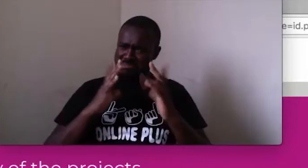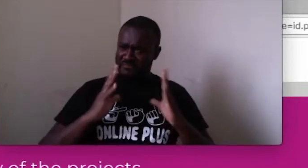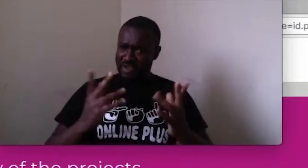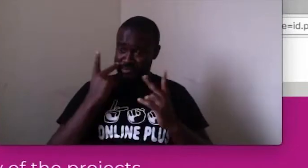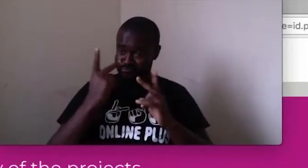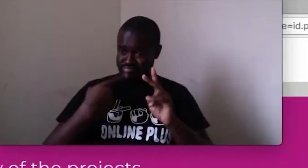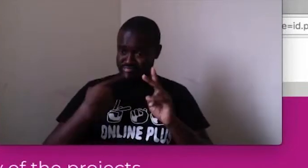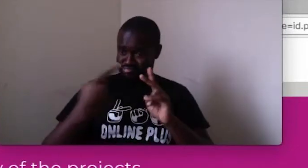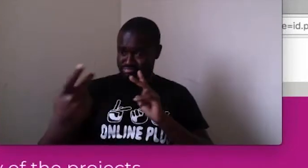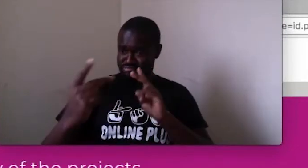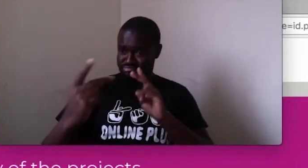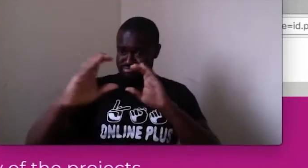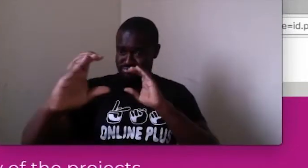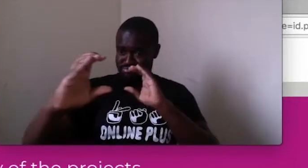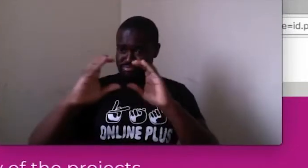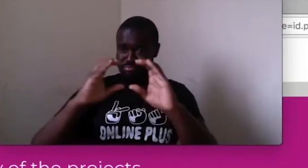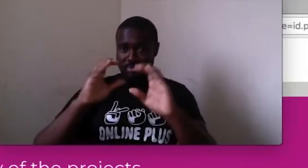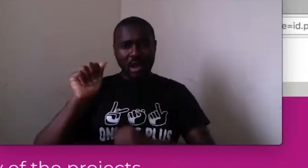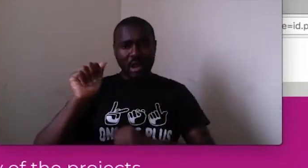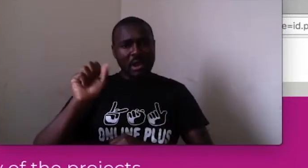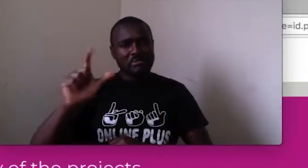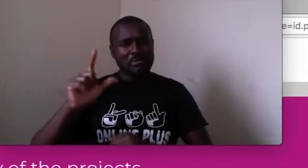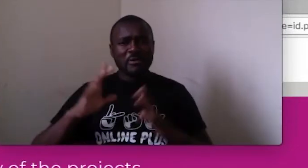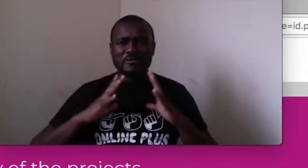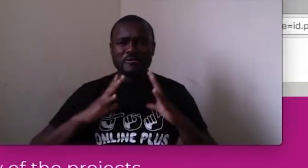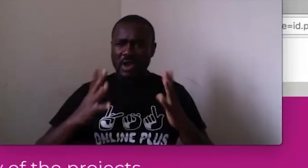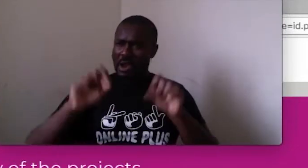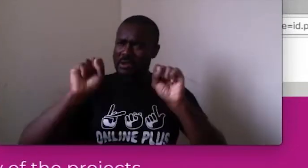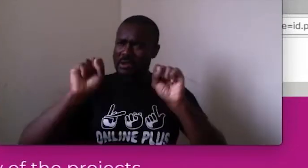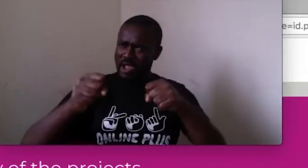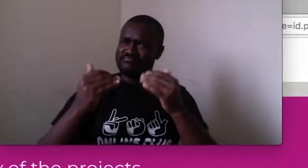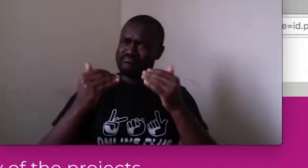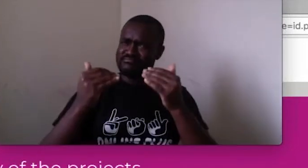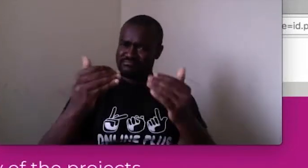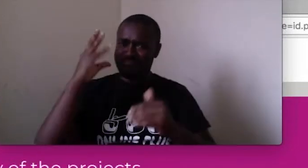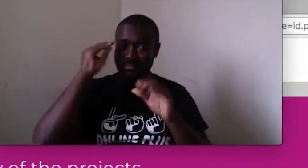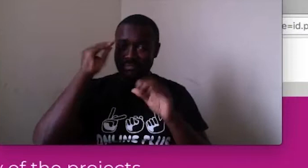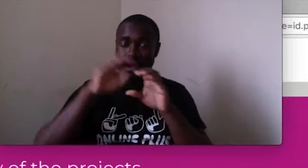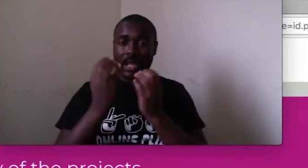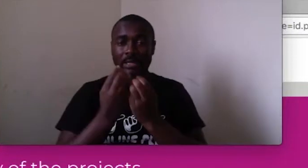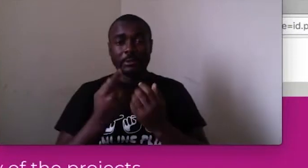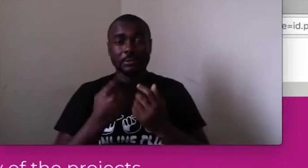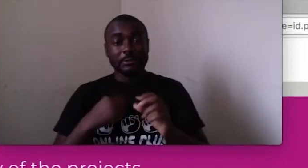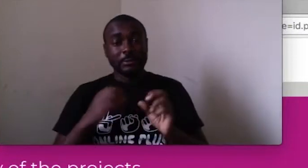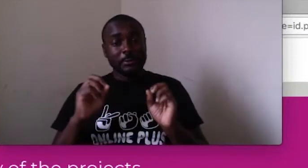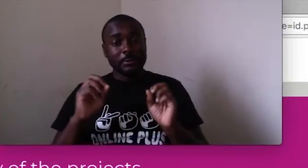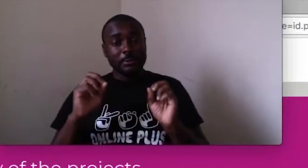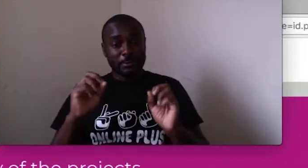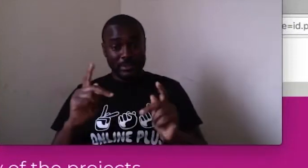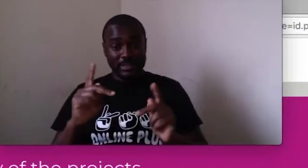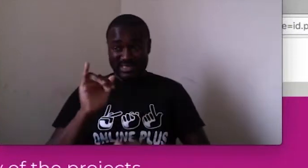they said you shouldn't worry because you'll have the interpreter there to facilitate checking the communication with the lecturer